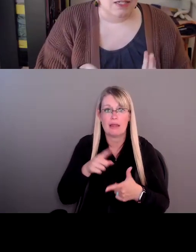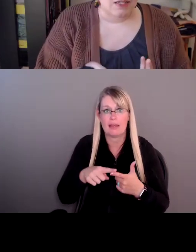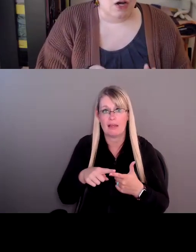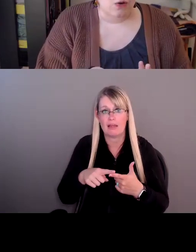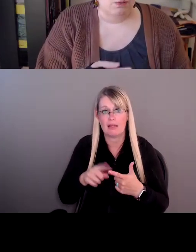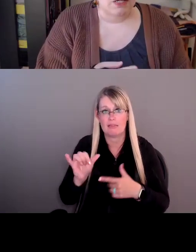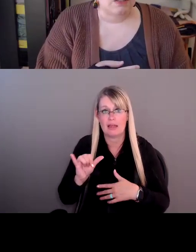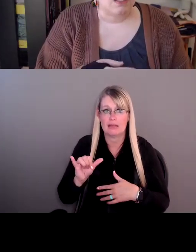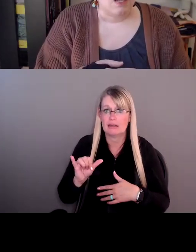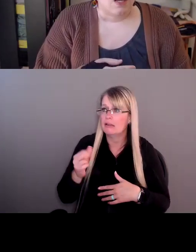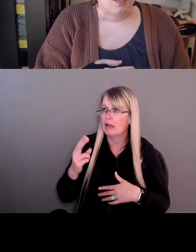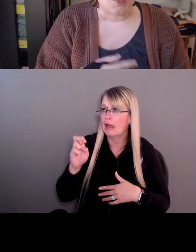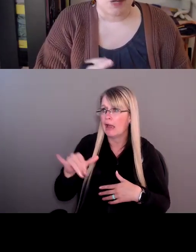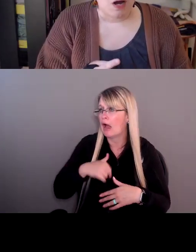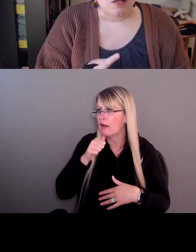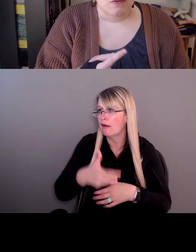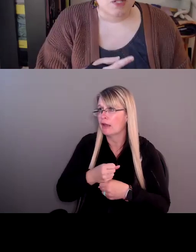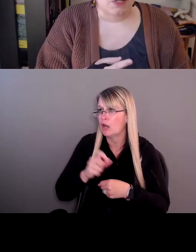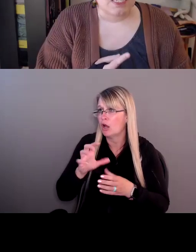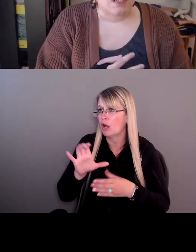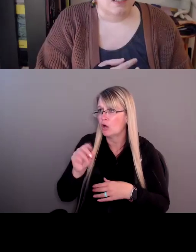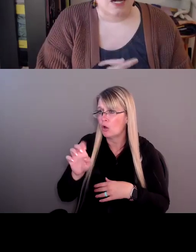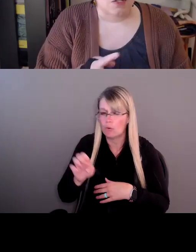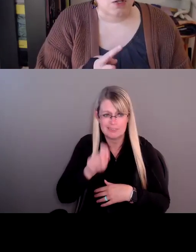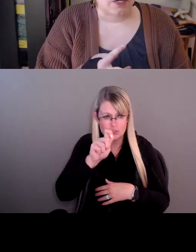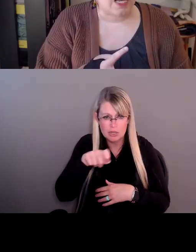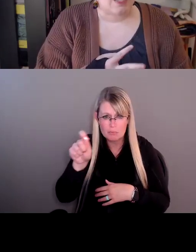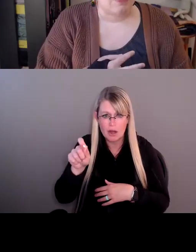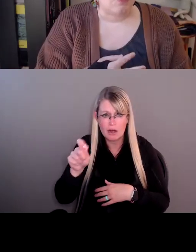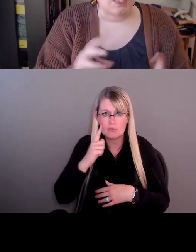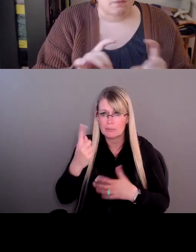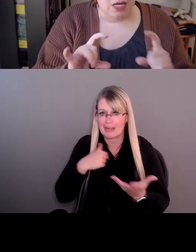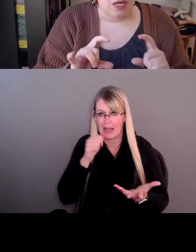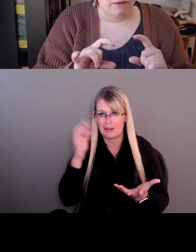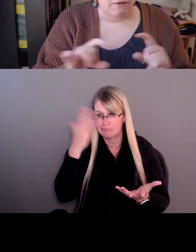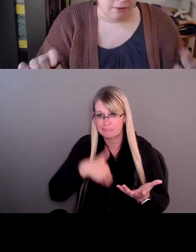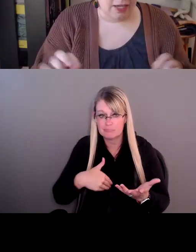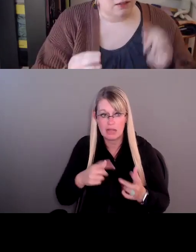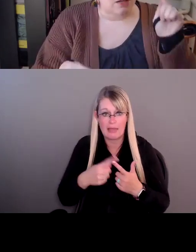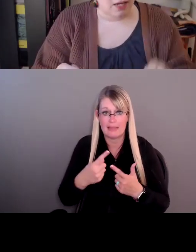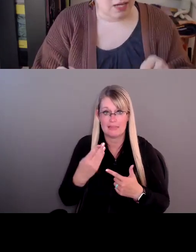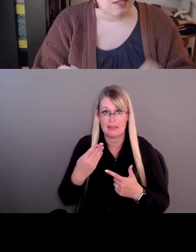not get a code button, there's a checkbox that I don't look at and then there's the big guests,